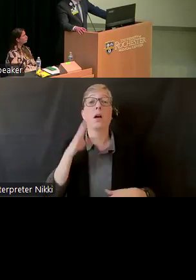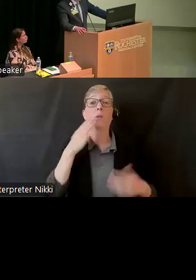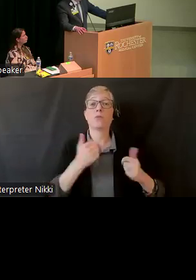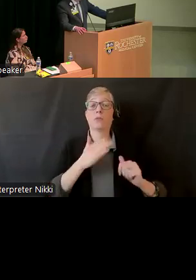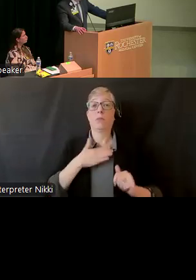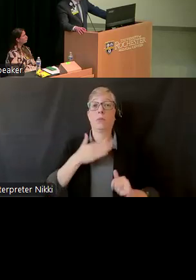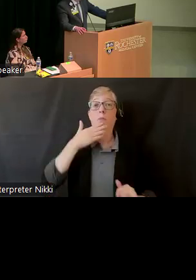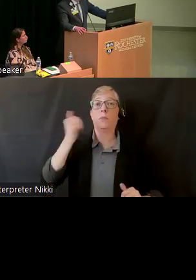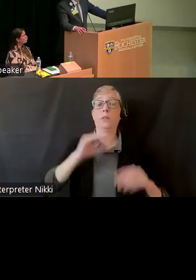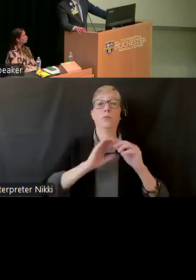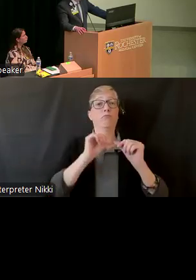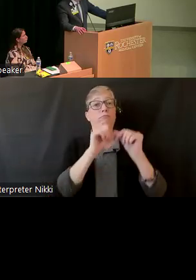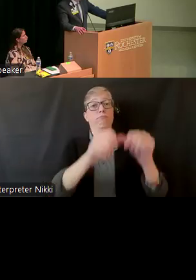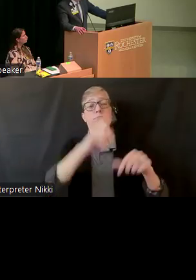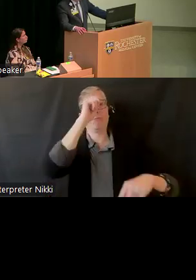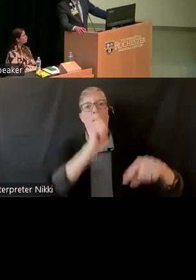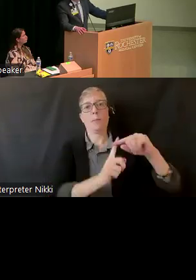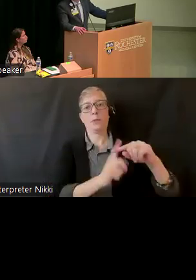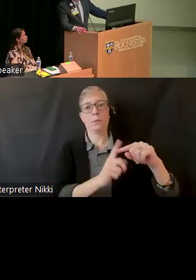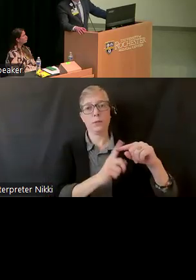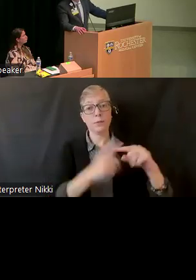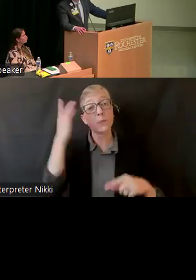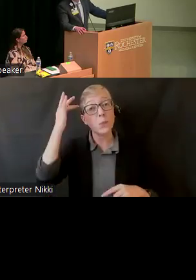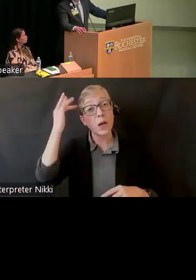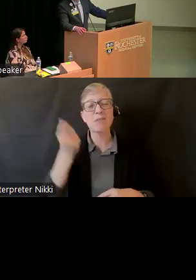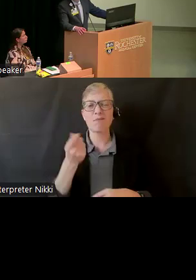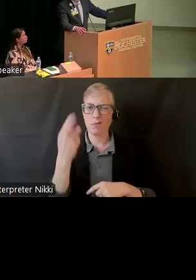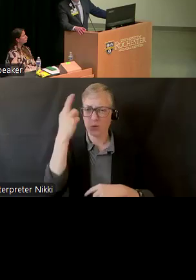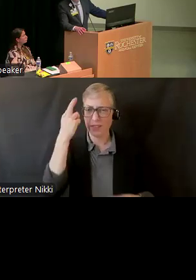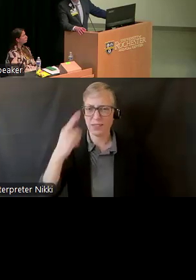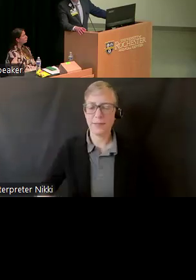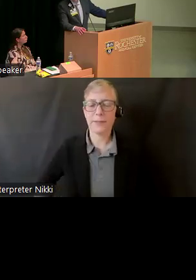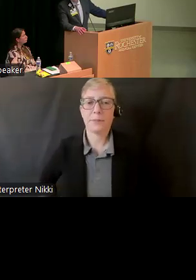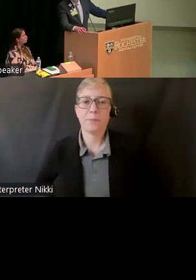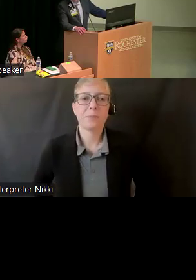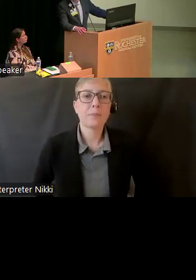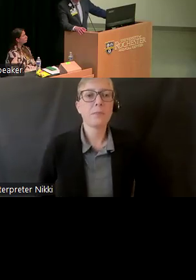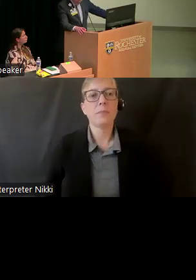optimist and that's for a couple of reasons i don't think a chief well-being officer full of